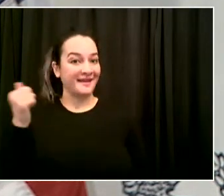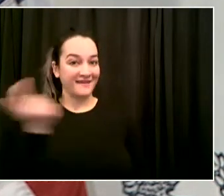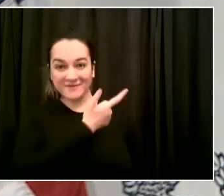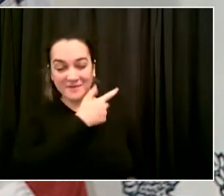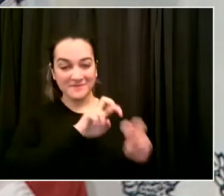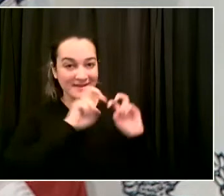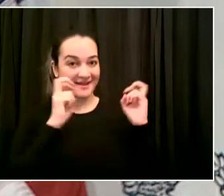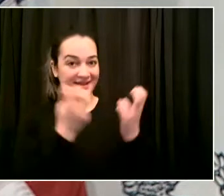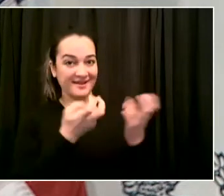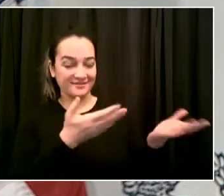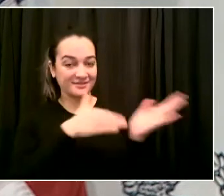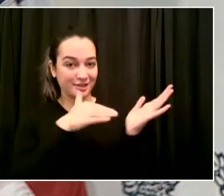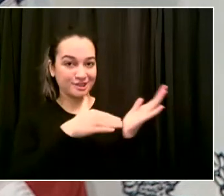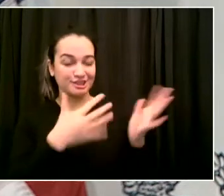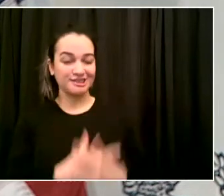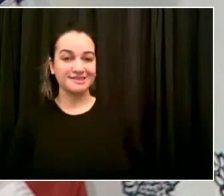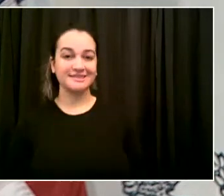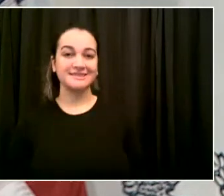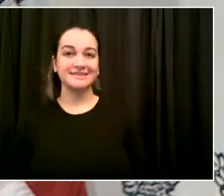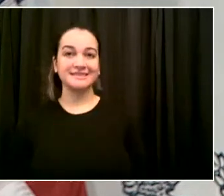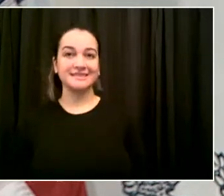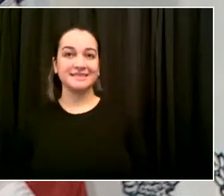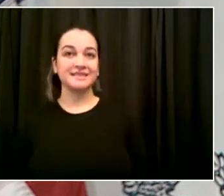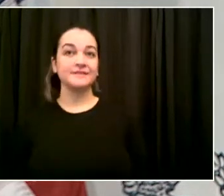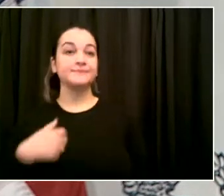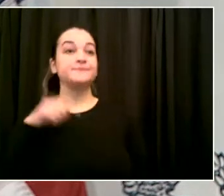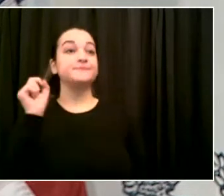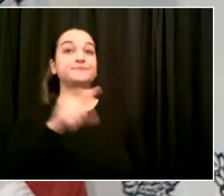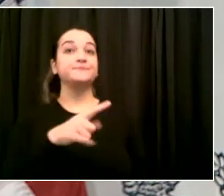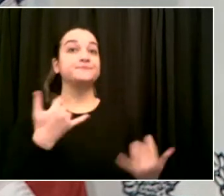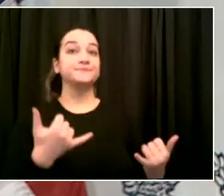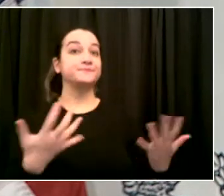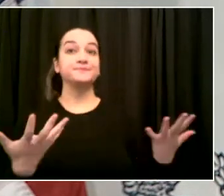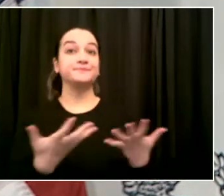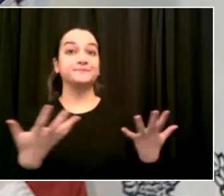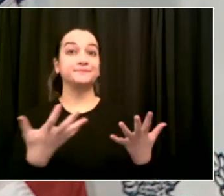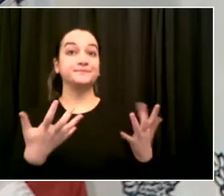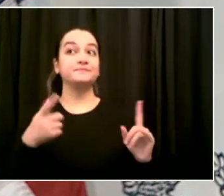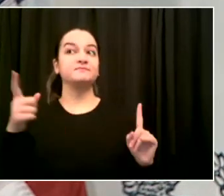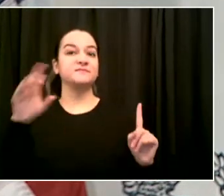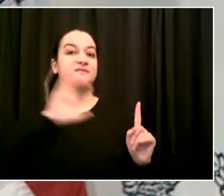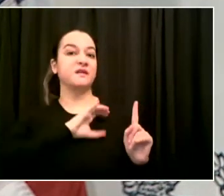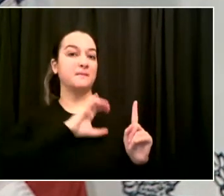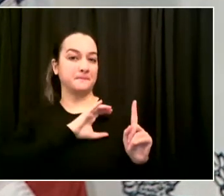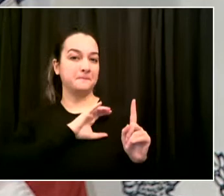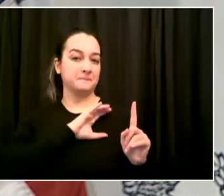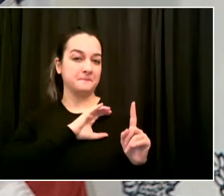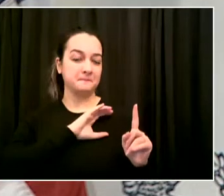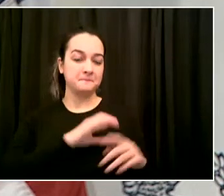GOOD MORNING MR. MAYOR AND EVERYBODY ON THE CALL. WI ANTED TO ASK ABOUT THE COMMANDING